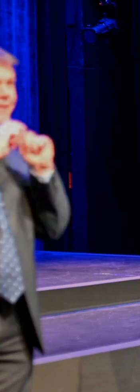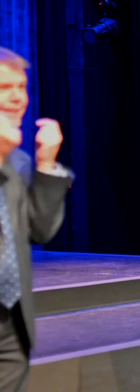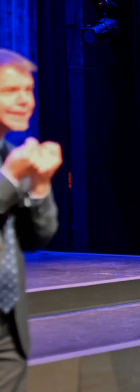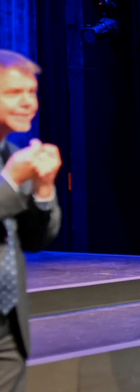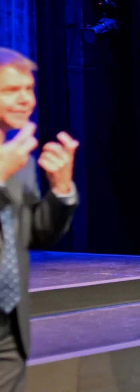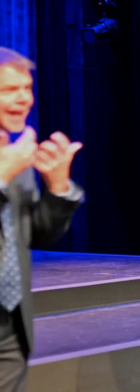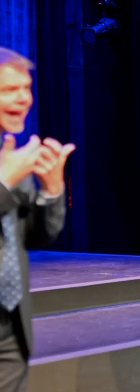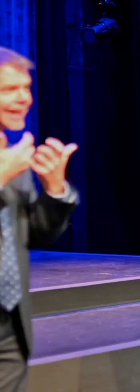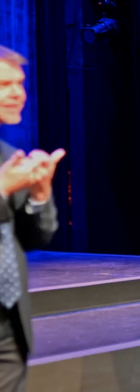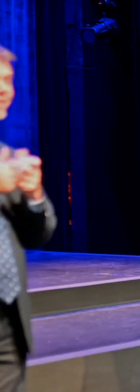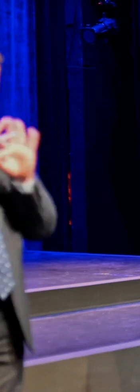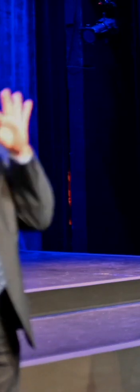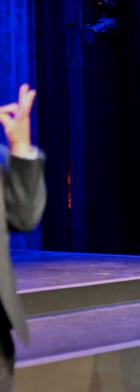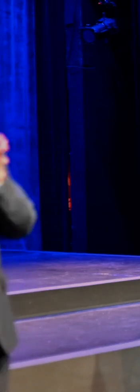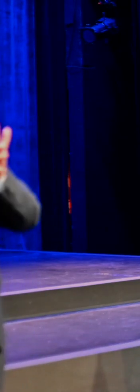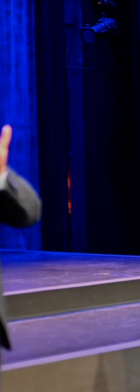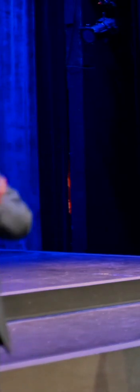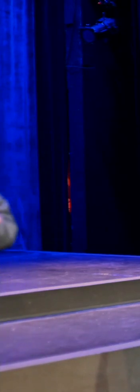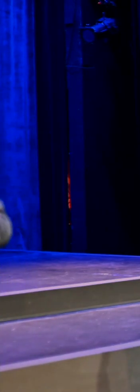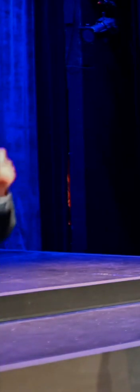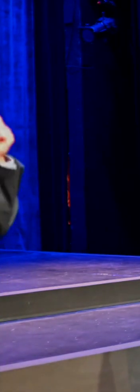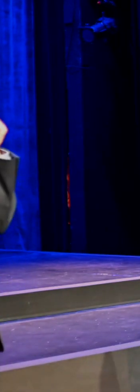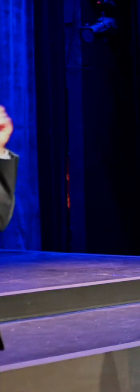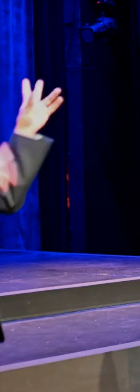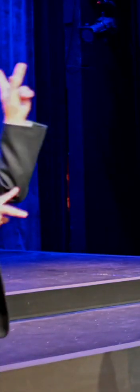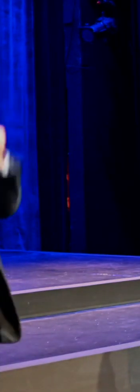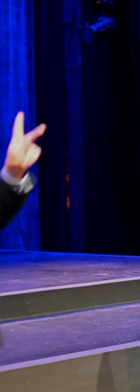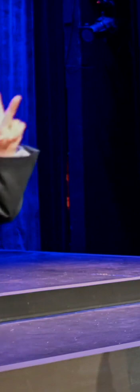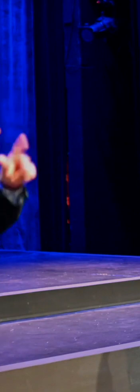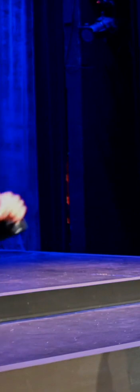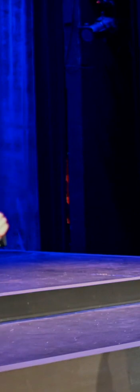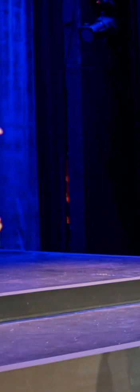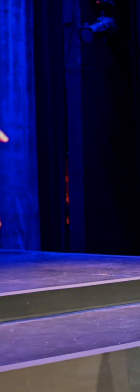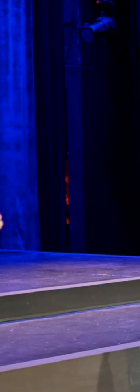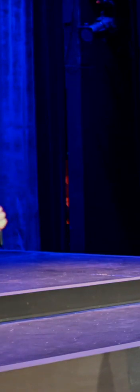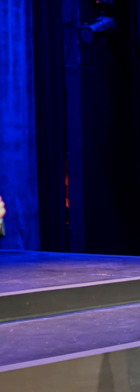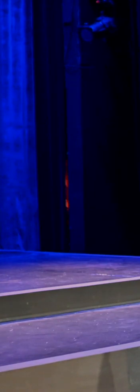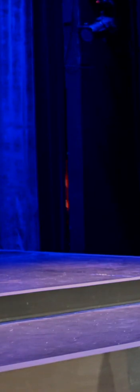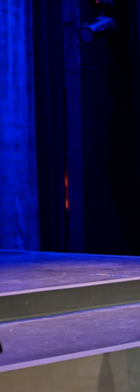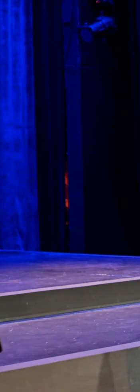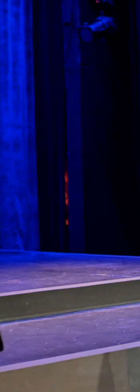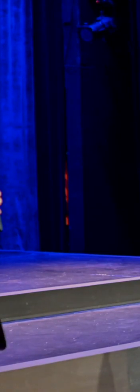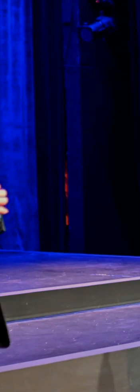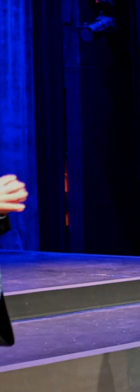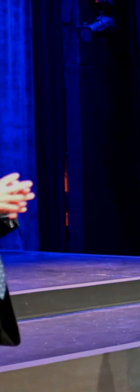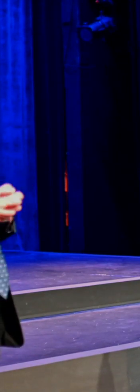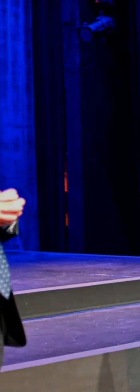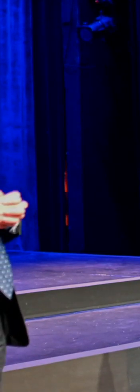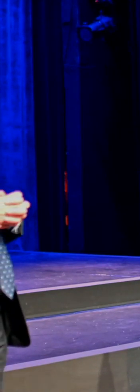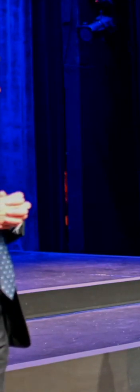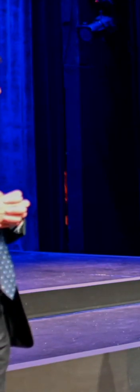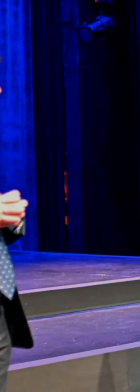perspectives and experiences enrich society and drive innovation. Yes, society sometimes